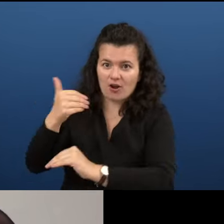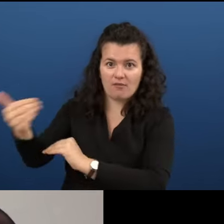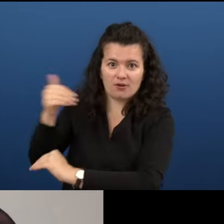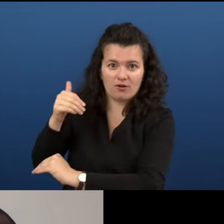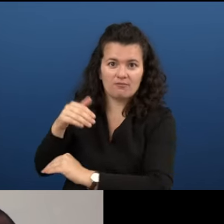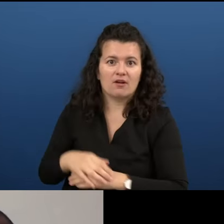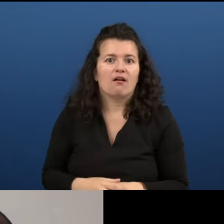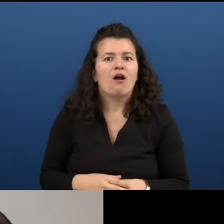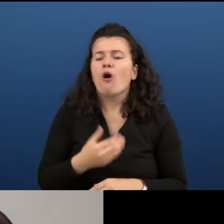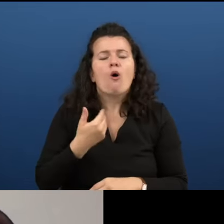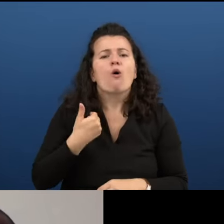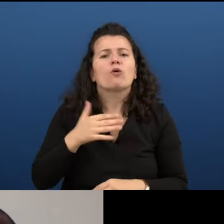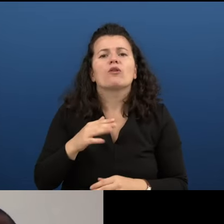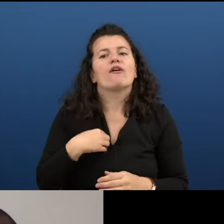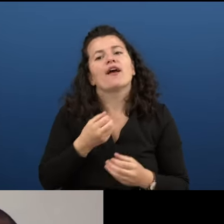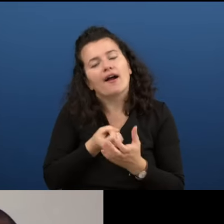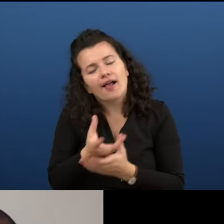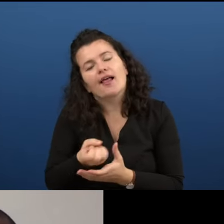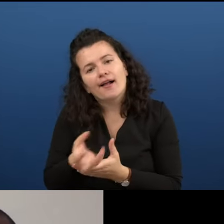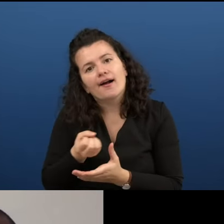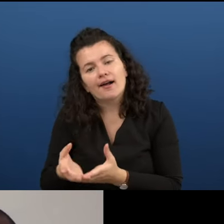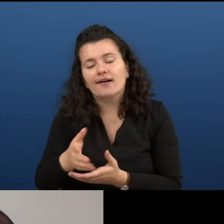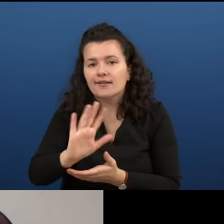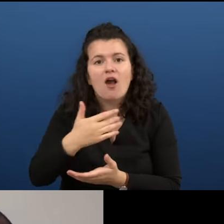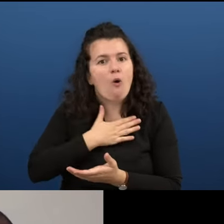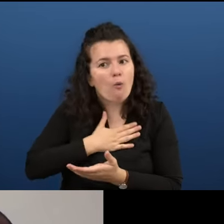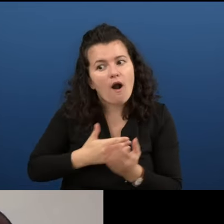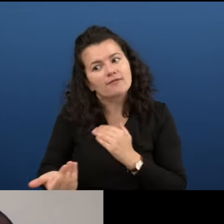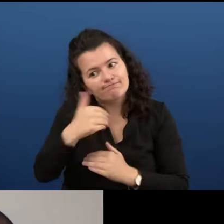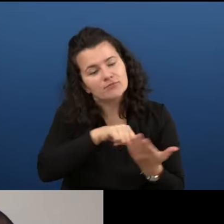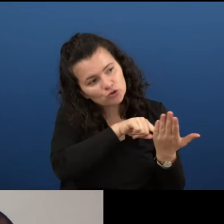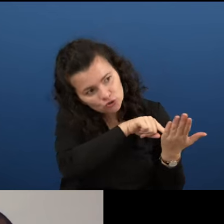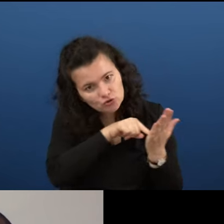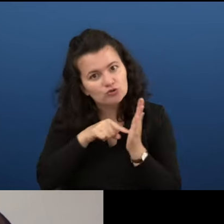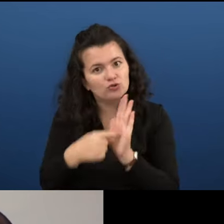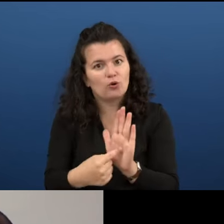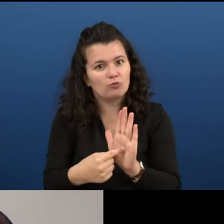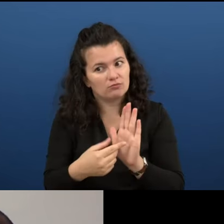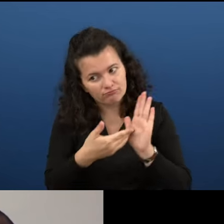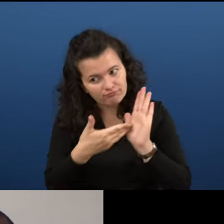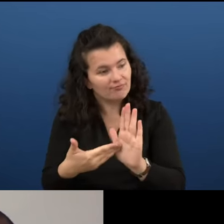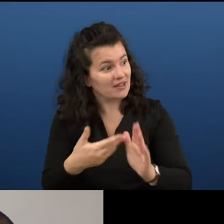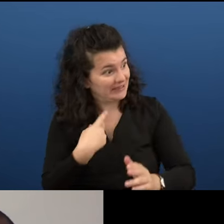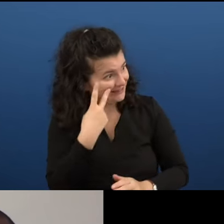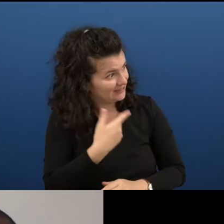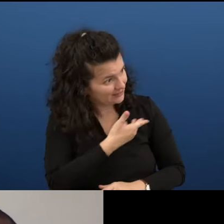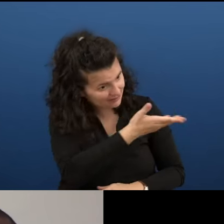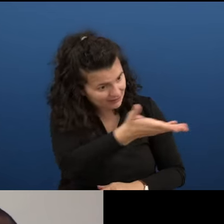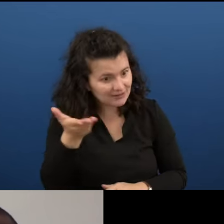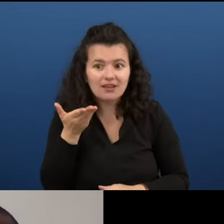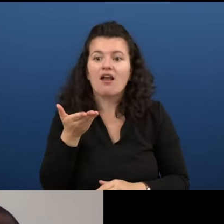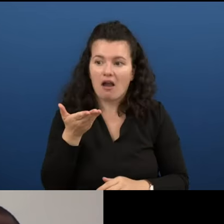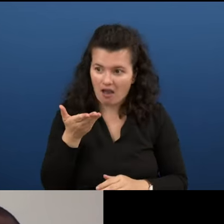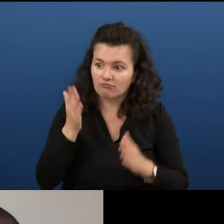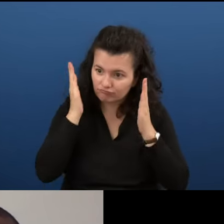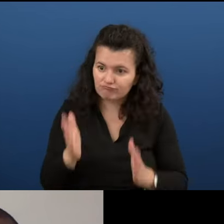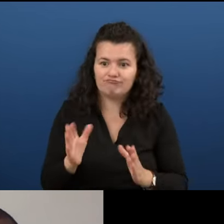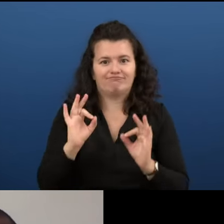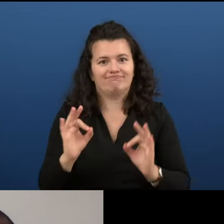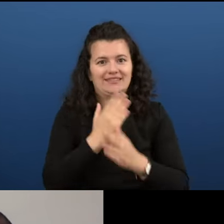we want to show them that we have facilities that are really adapted to the situation.